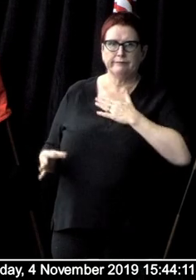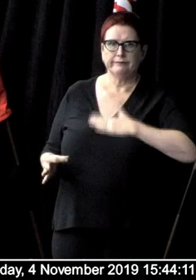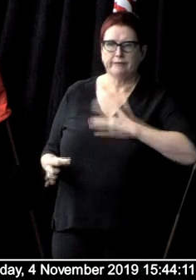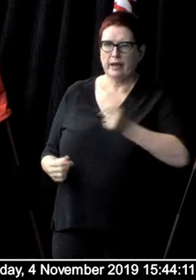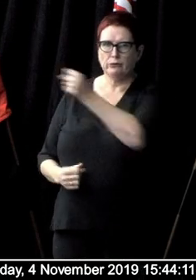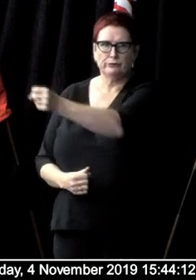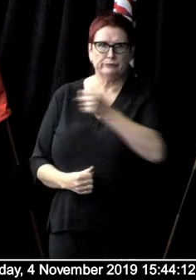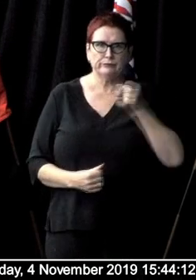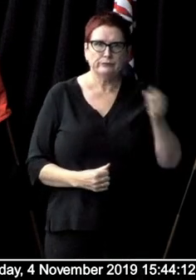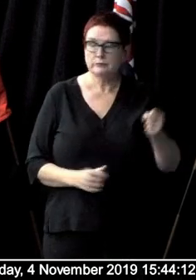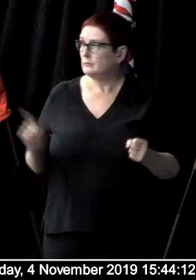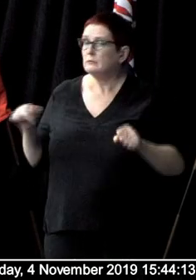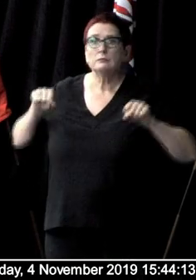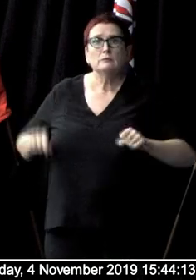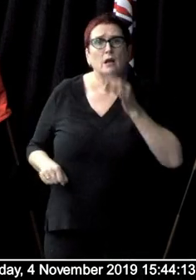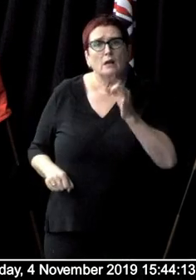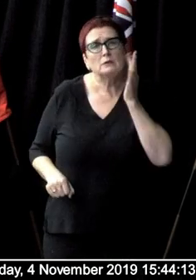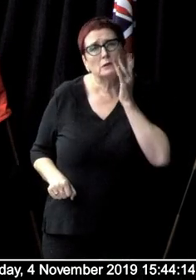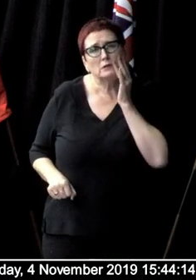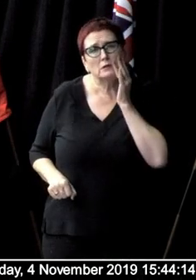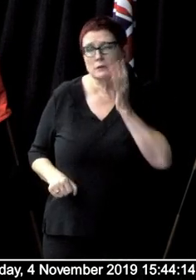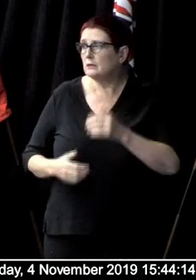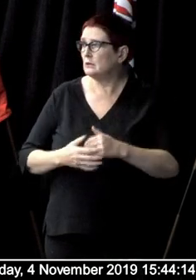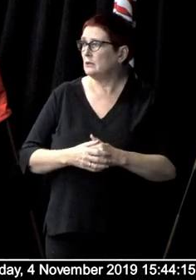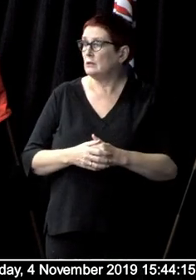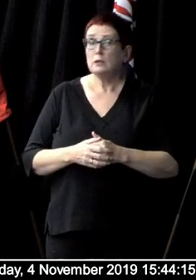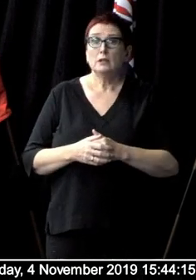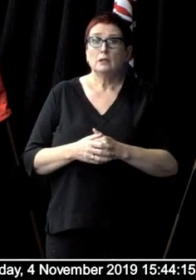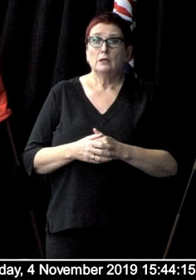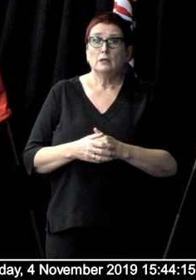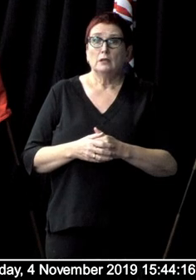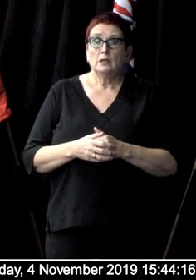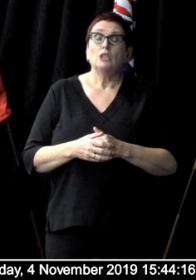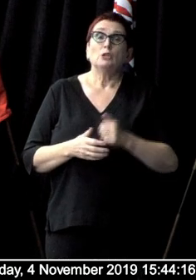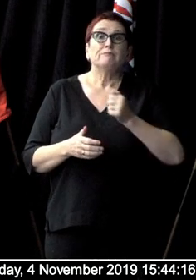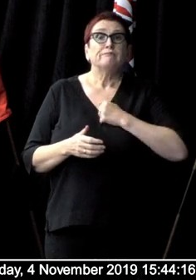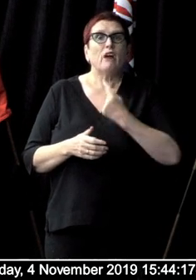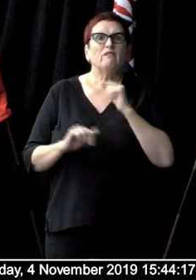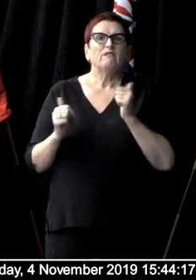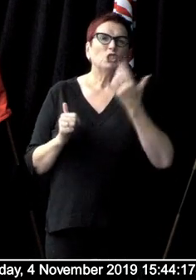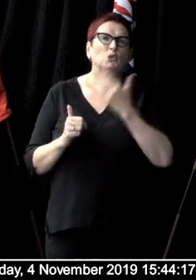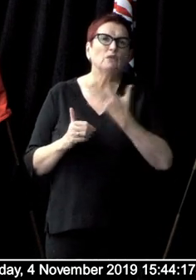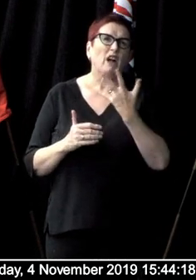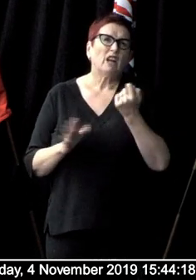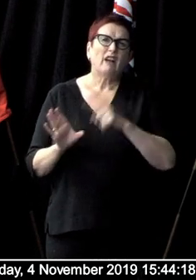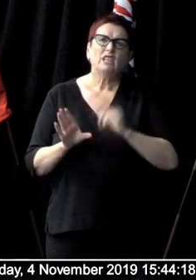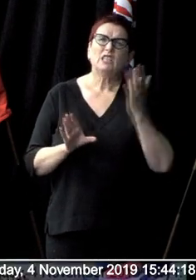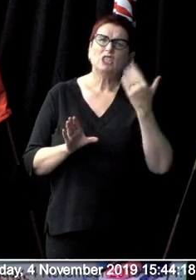When was that? So he’s now five and a half years out of school, so probably seven years ago.